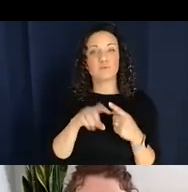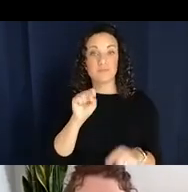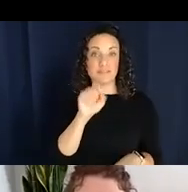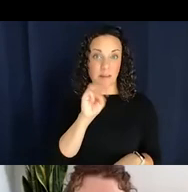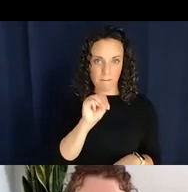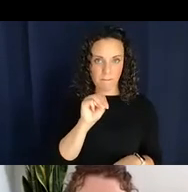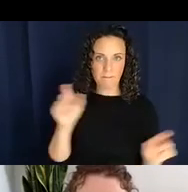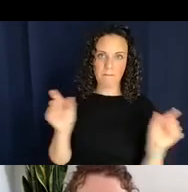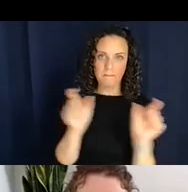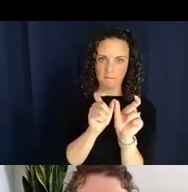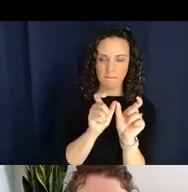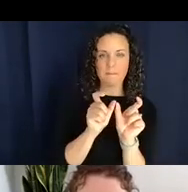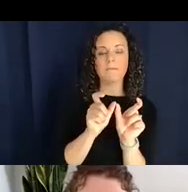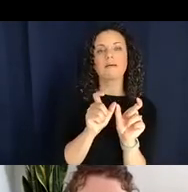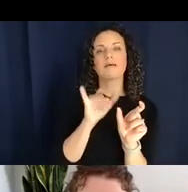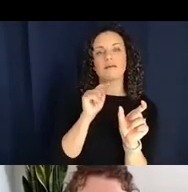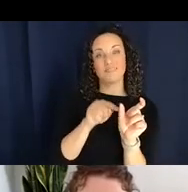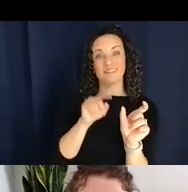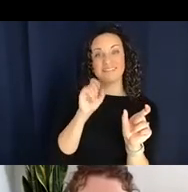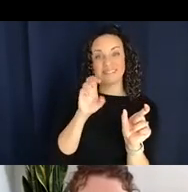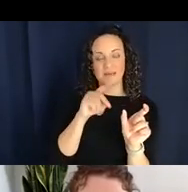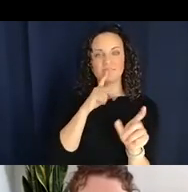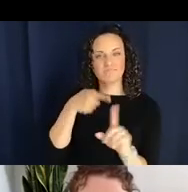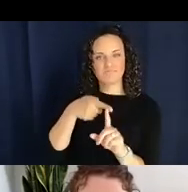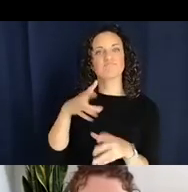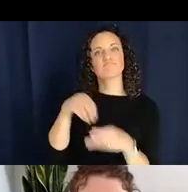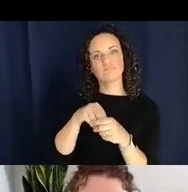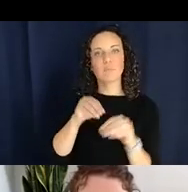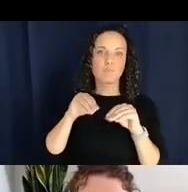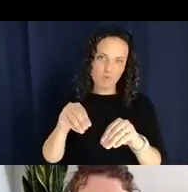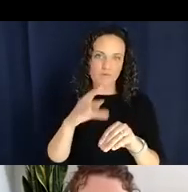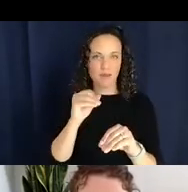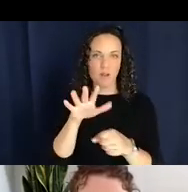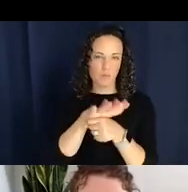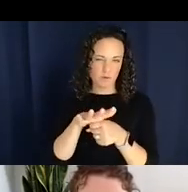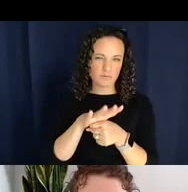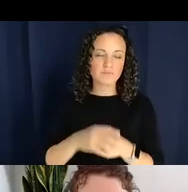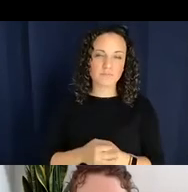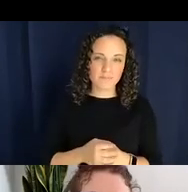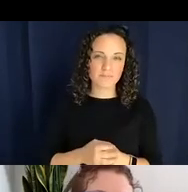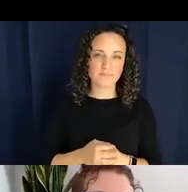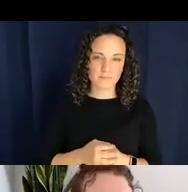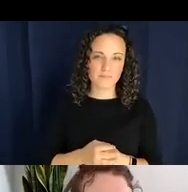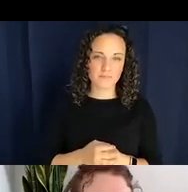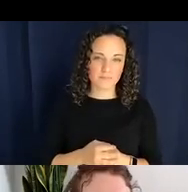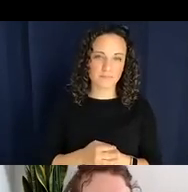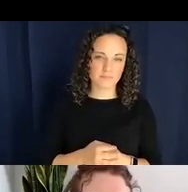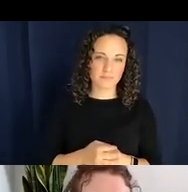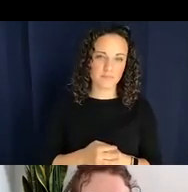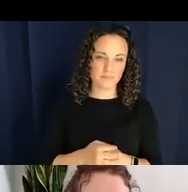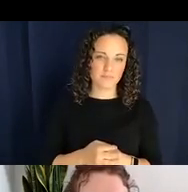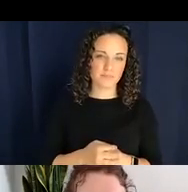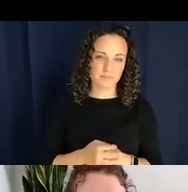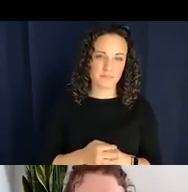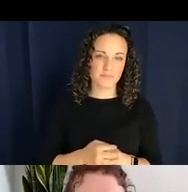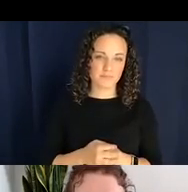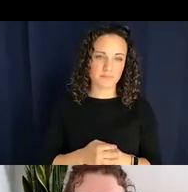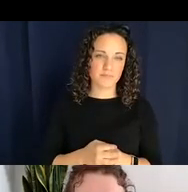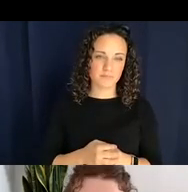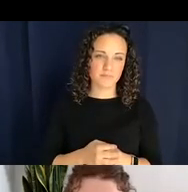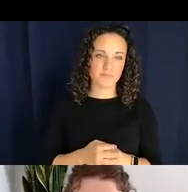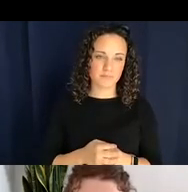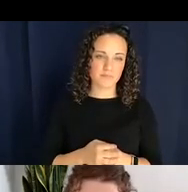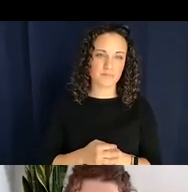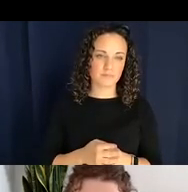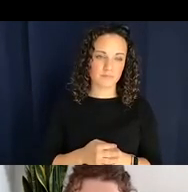location part of the verb. Yeah. So the other way to think about it is still that it's a